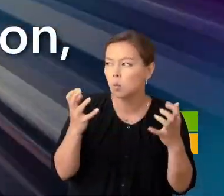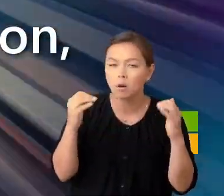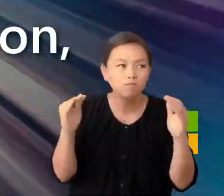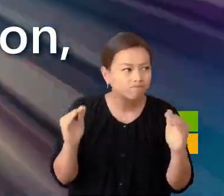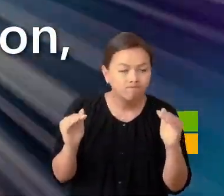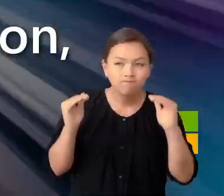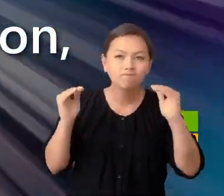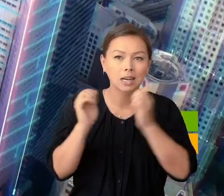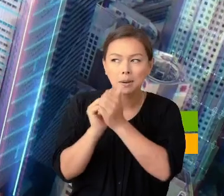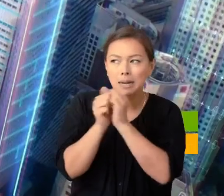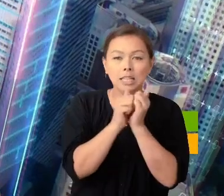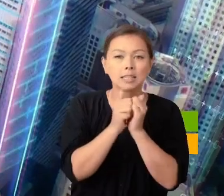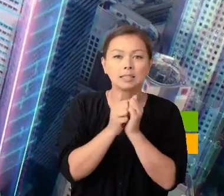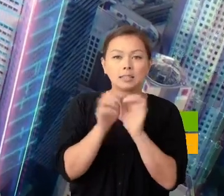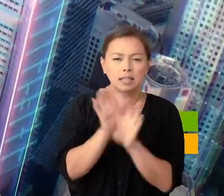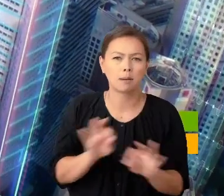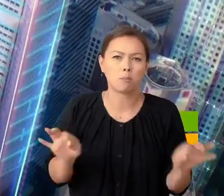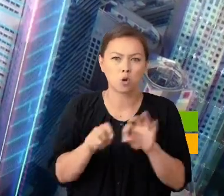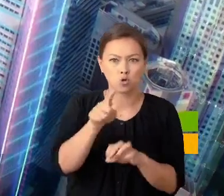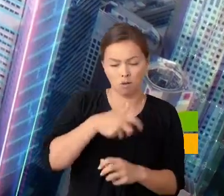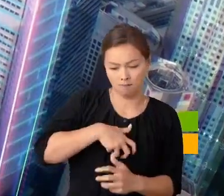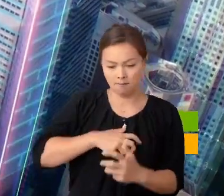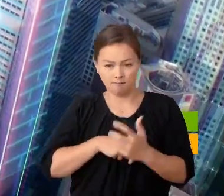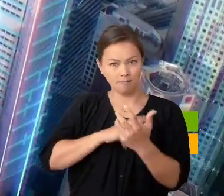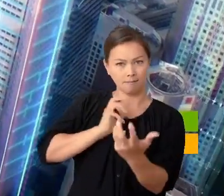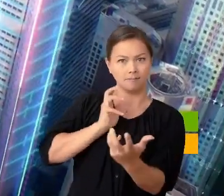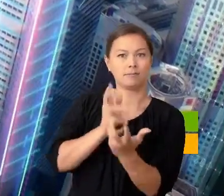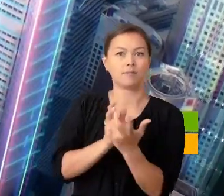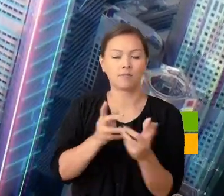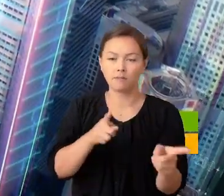competition, it's crucial to adapt in today's fast-paced business